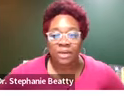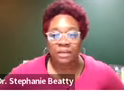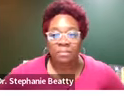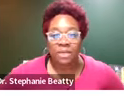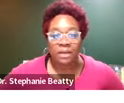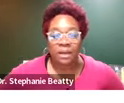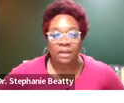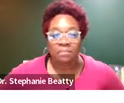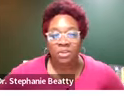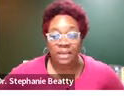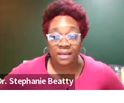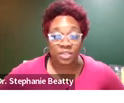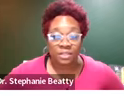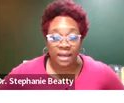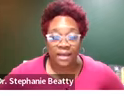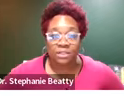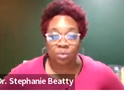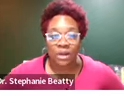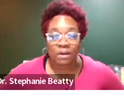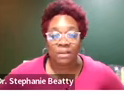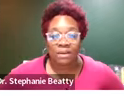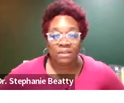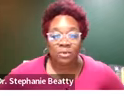So it can be a communication aid as well.